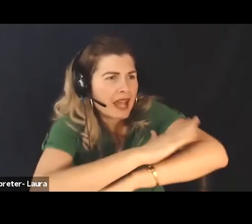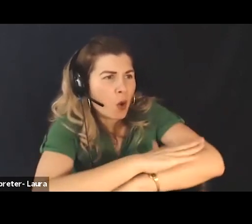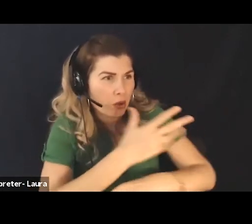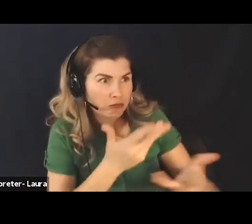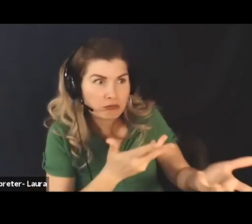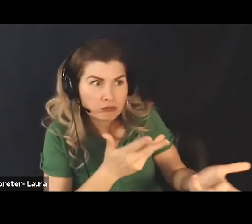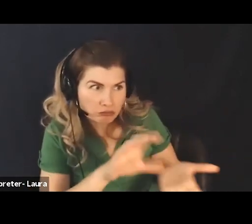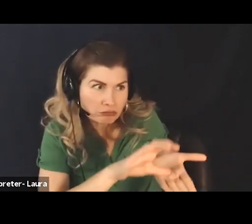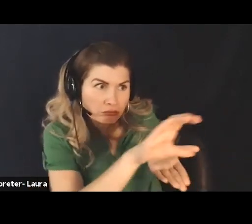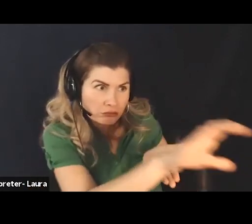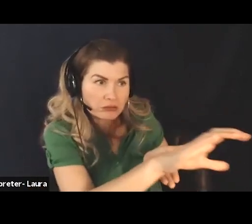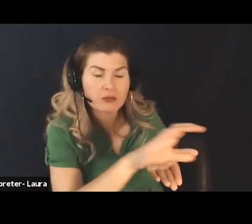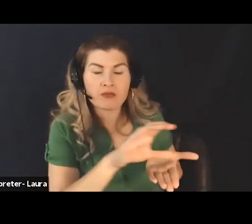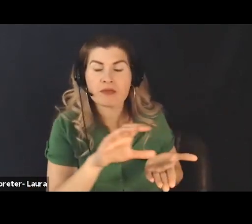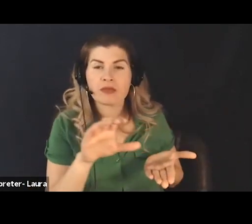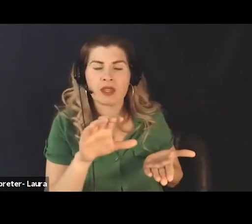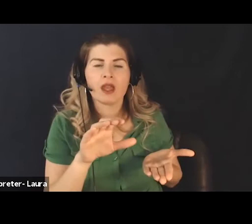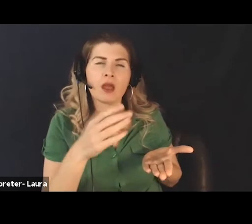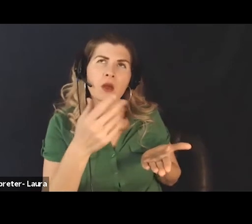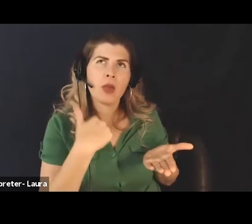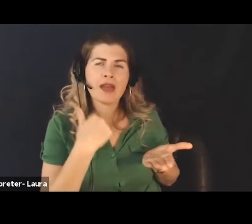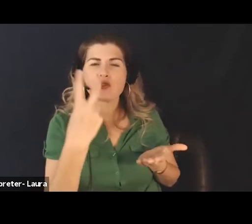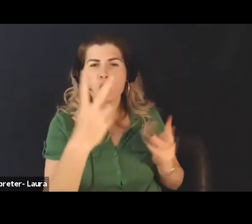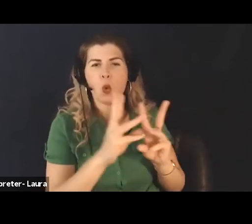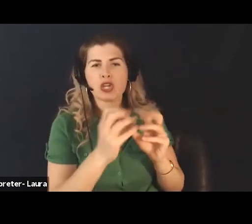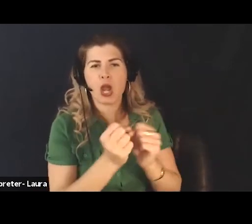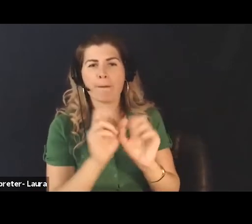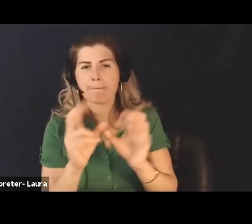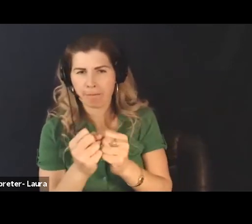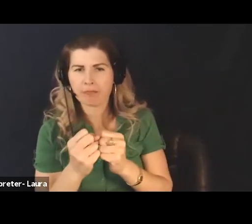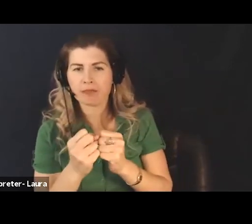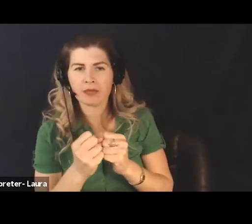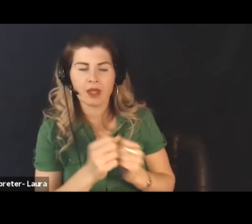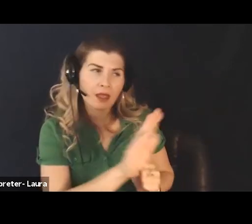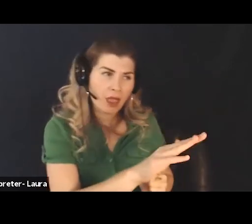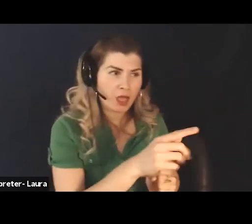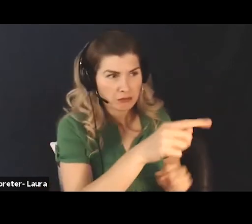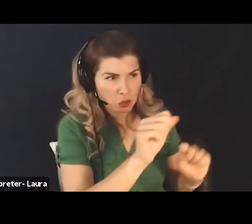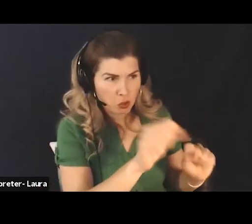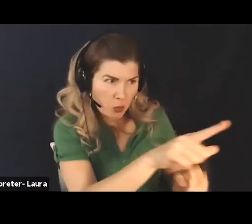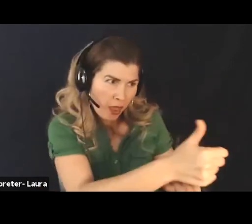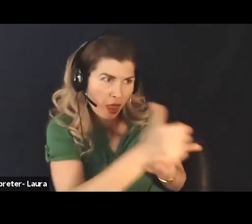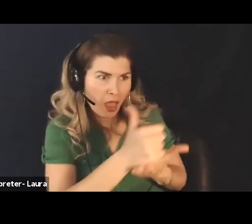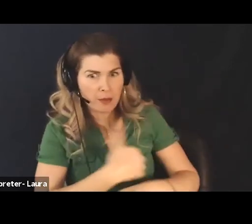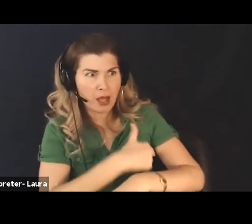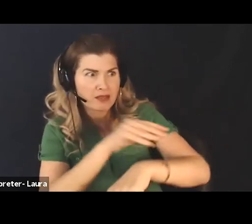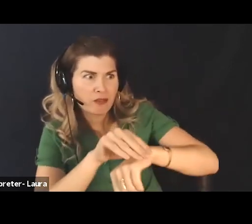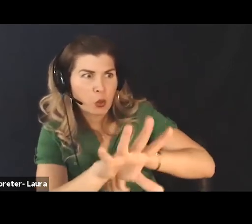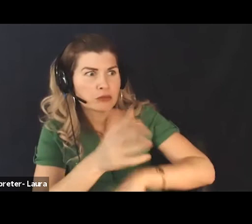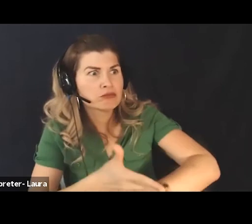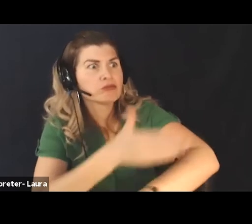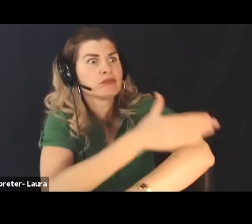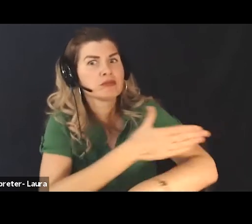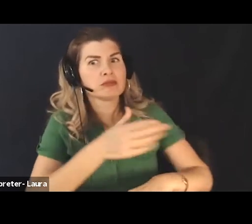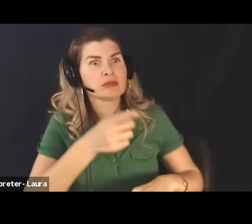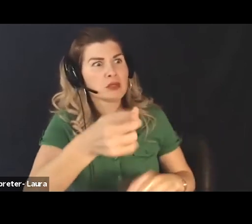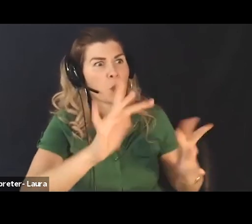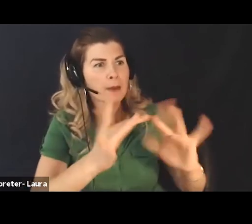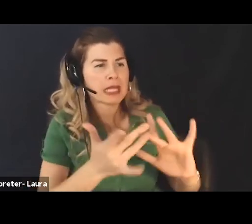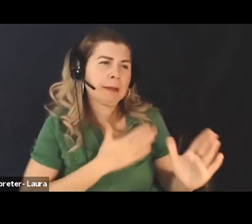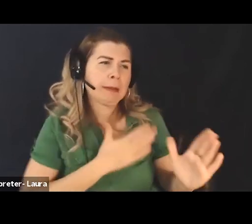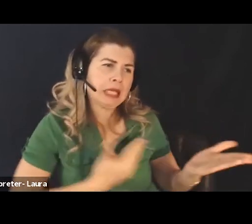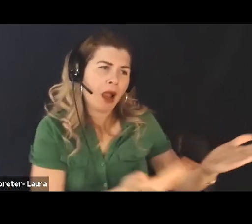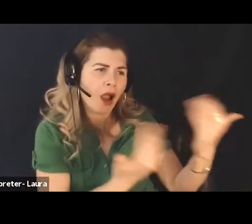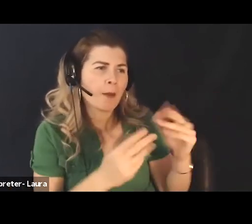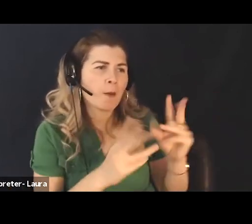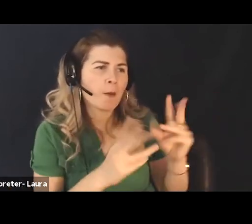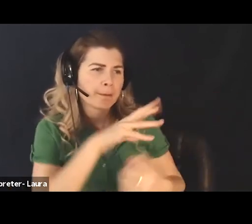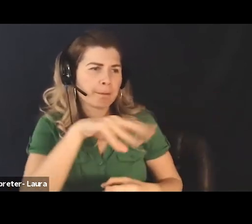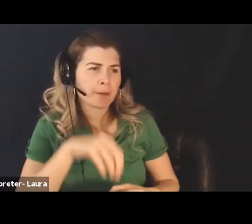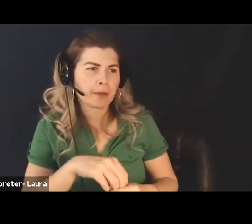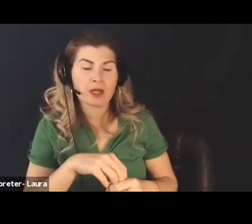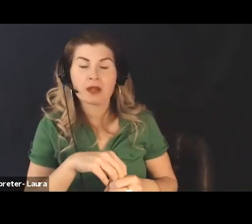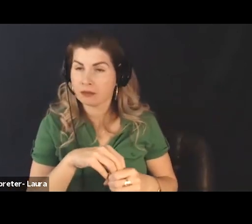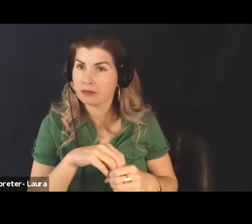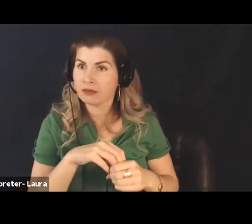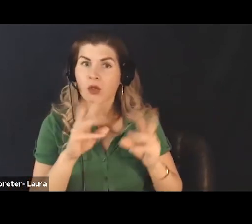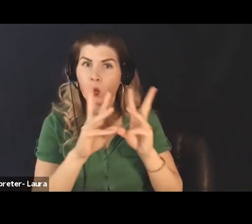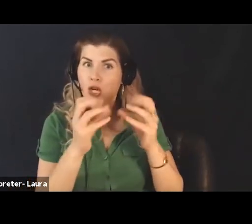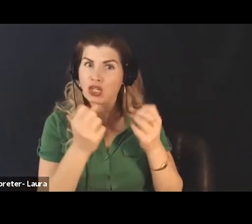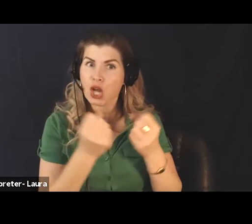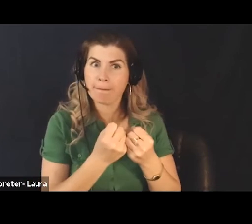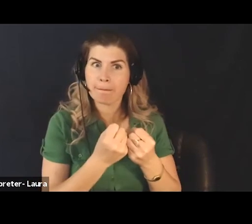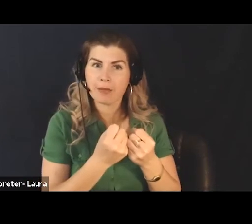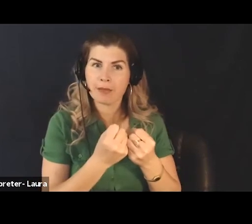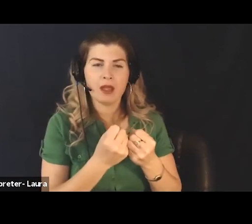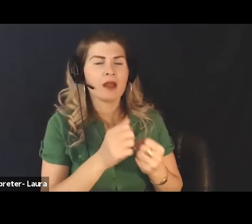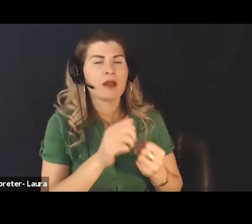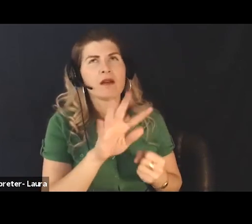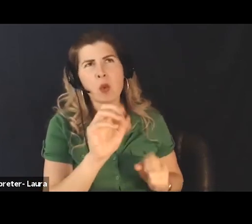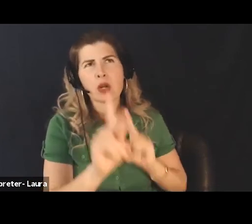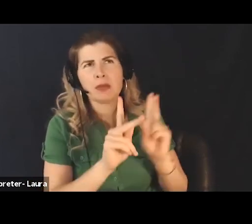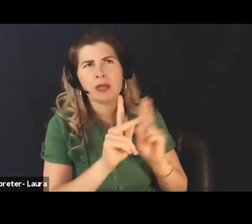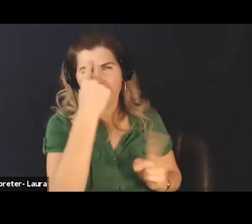coming together to make decisions. And so we we held two workshops and we put out a call and said hey, you want to shape the future of your Comic Con you trigger please come to these workshops, and those workshops became places where, you know, out of